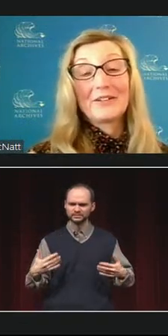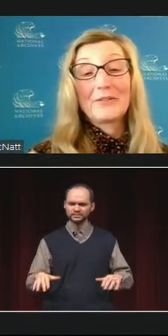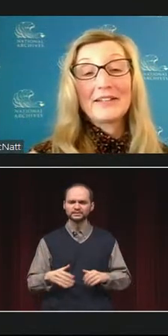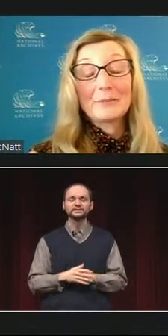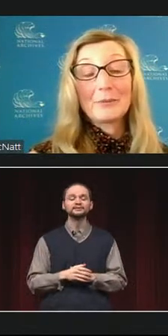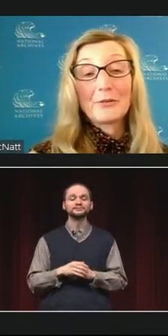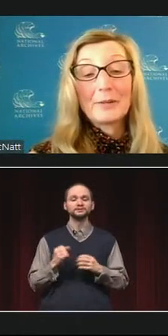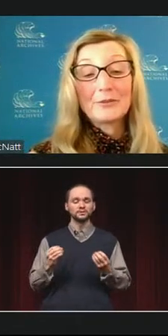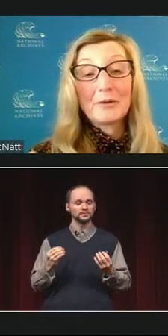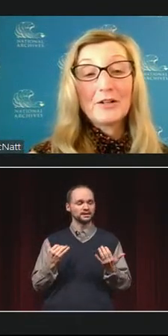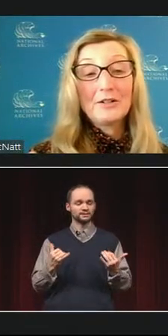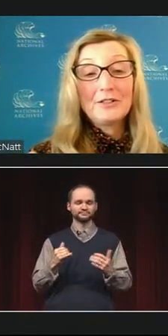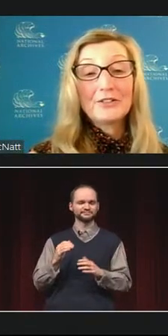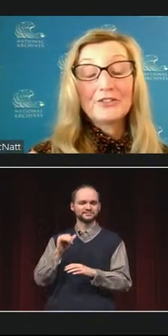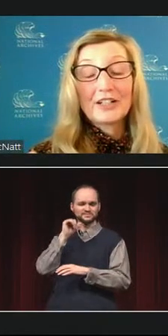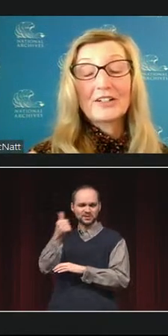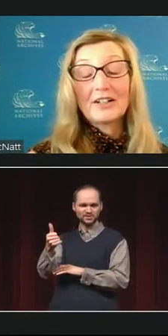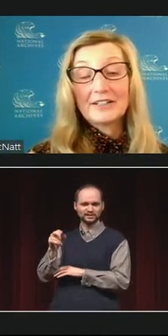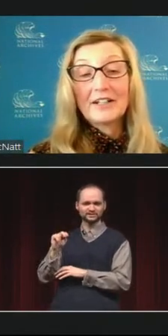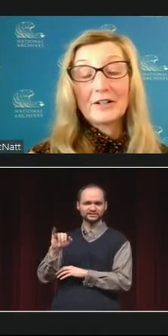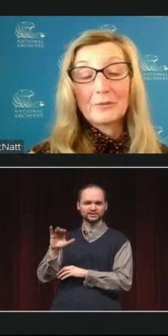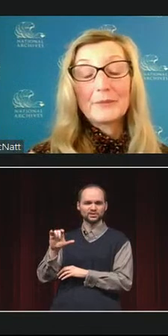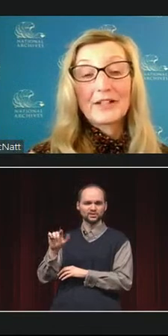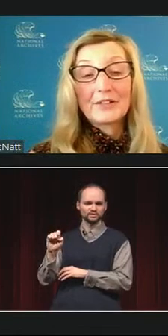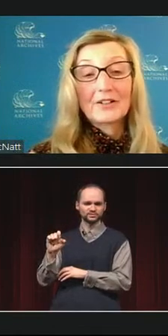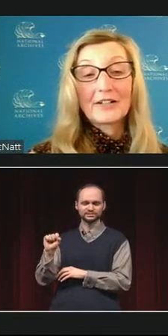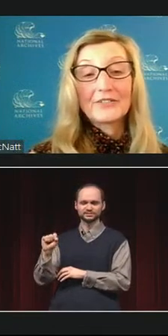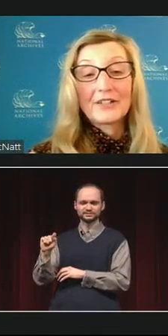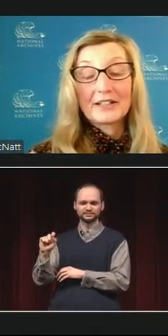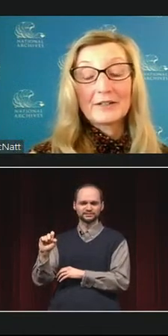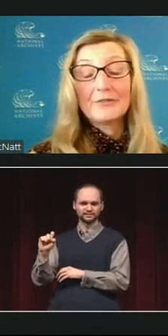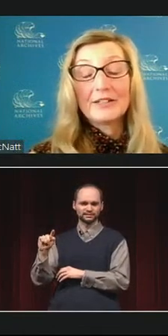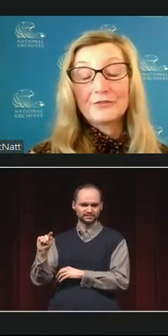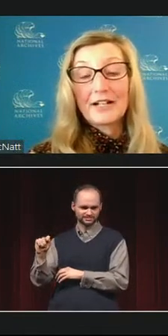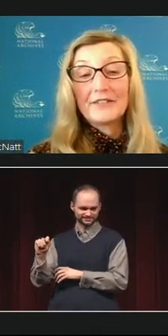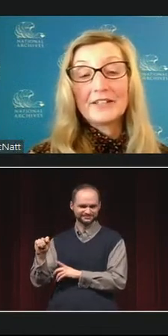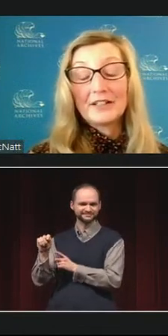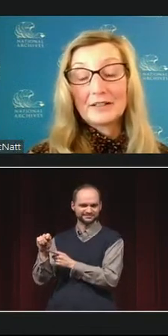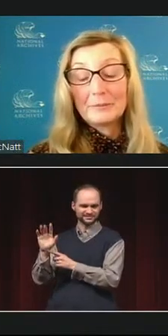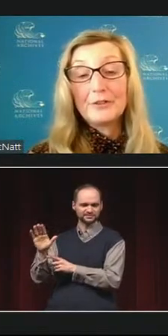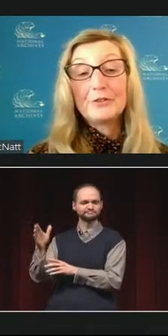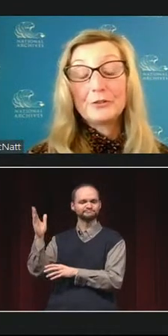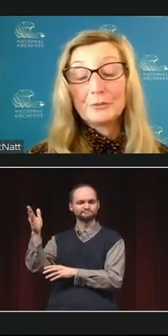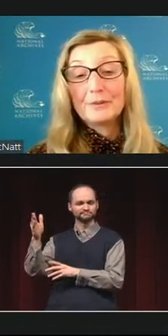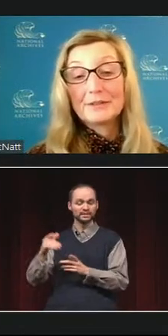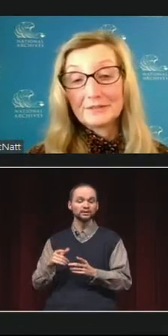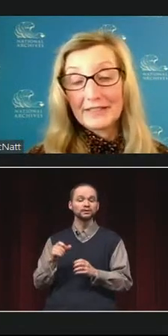That's the program tomorrow. You can check on our website archives.gov and find that YouTube link.